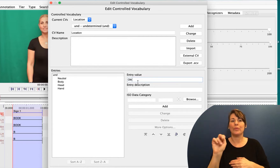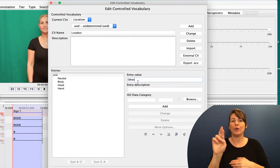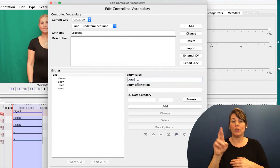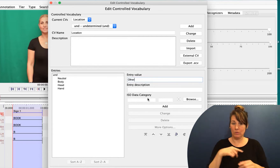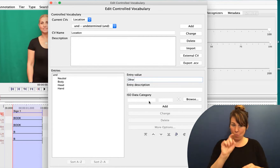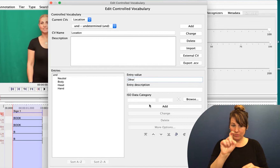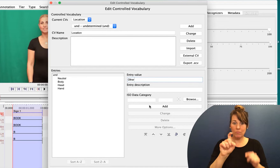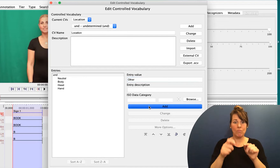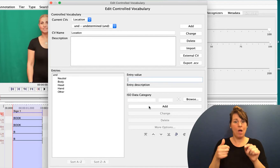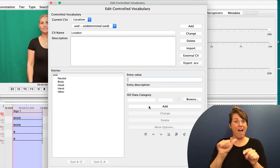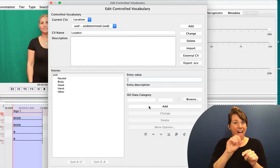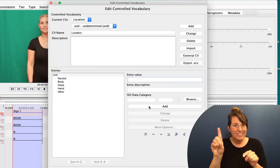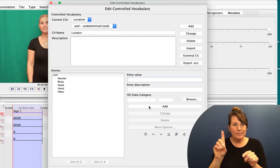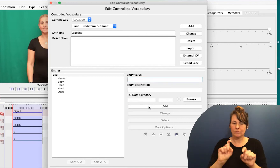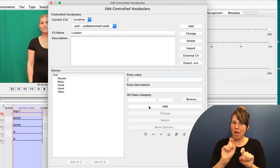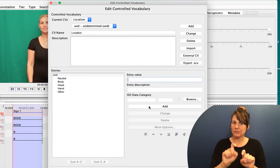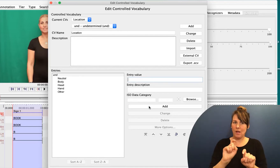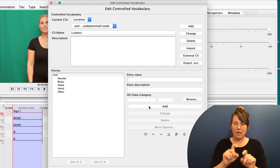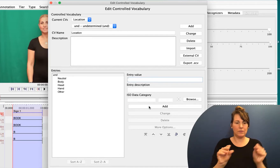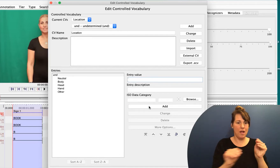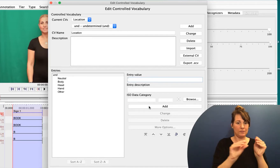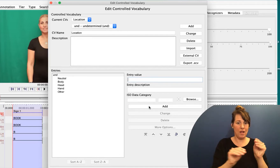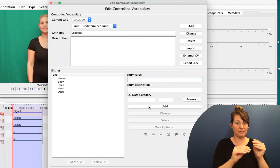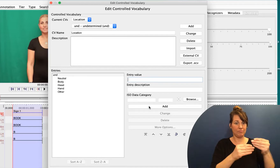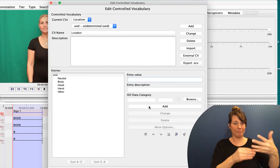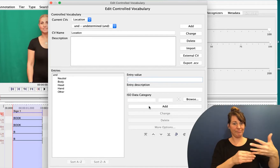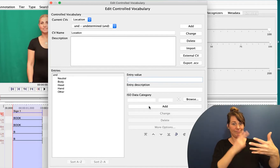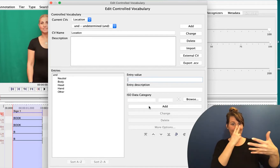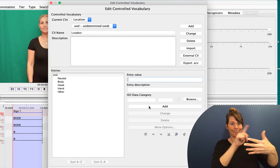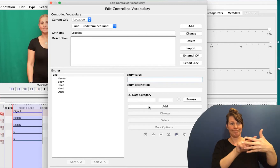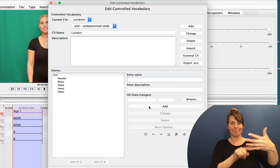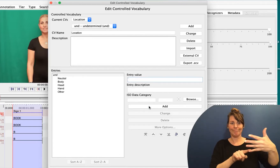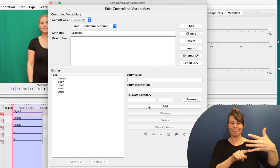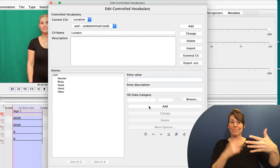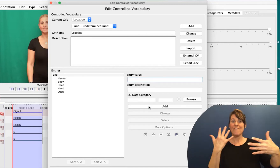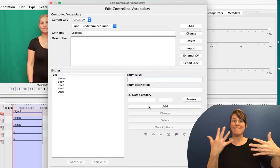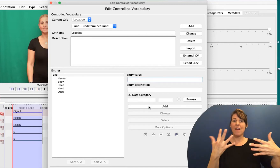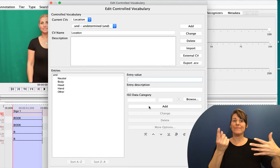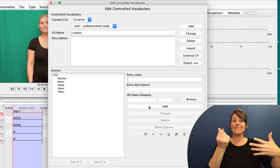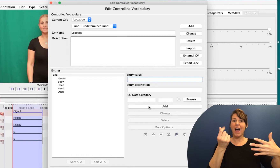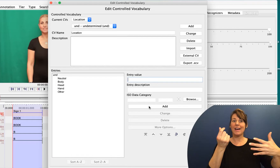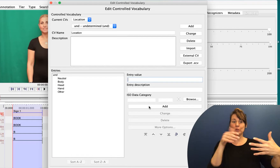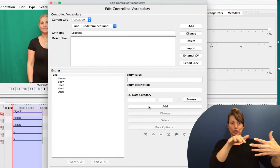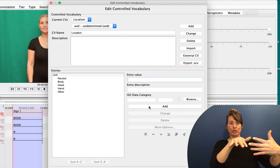"Other". And I do "Add". It means that now I have a control vocabulary